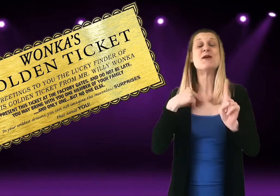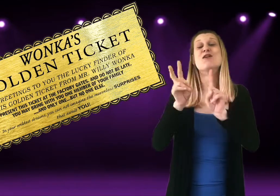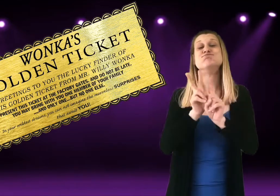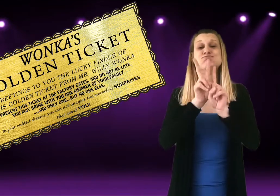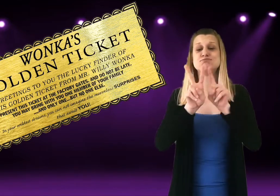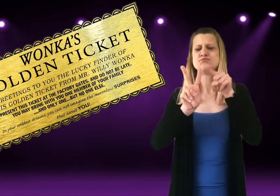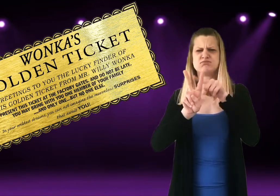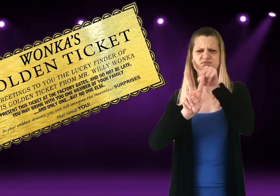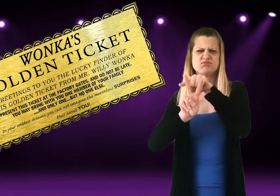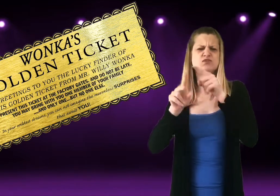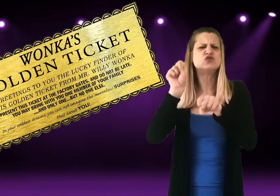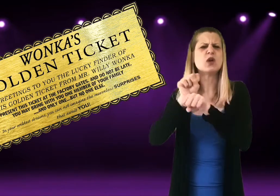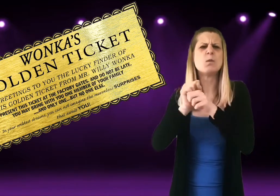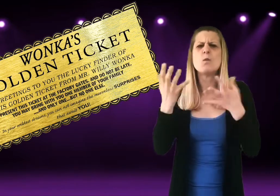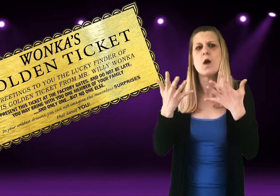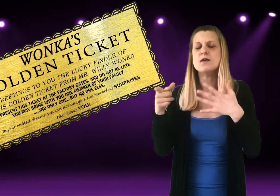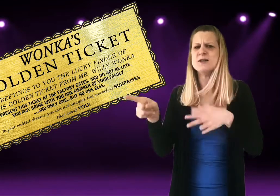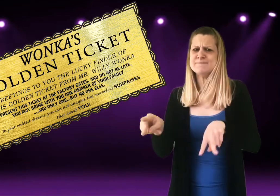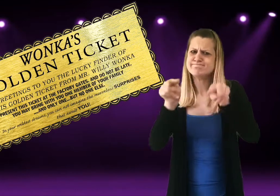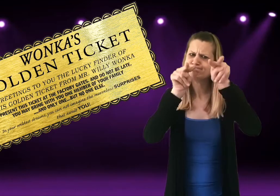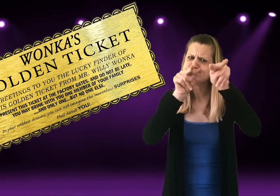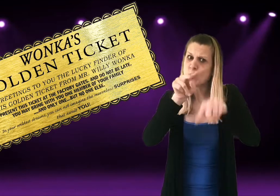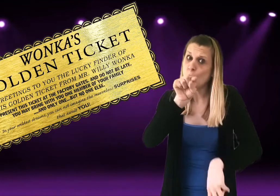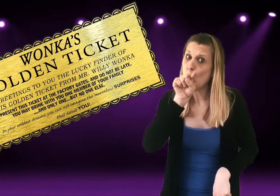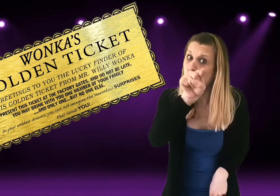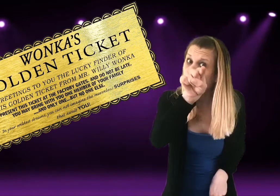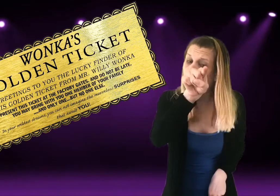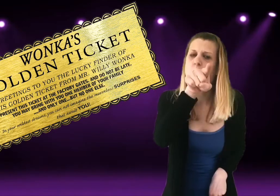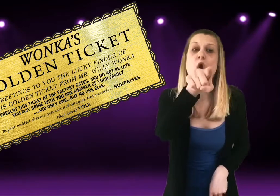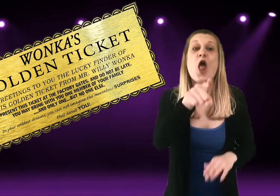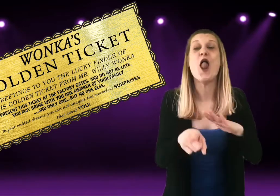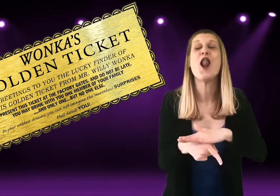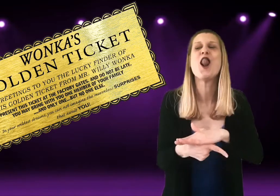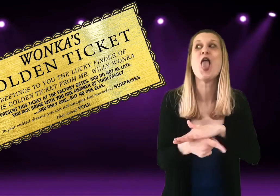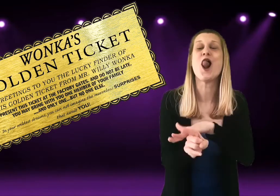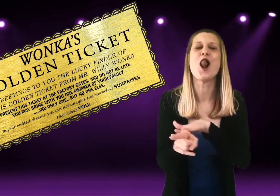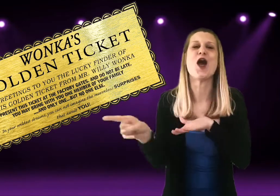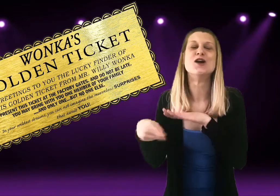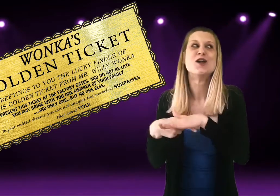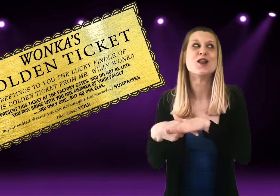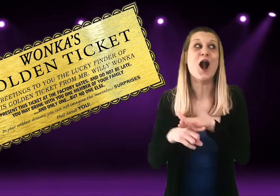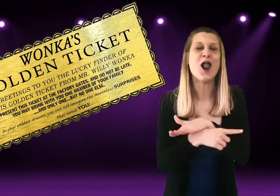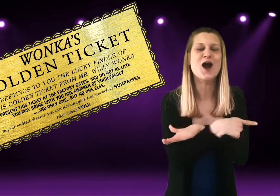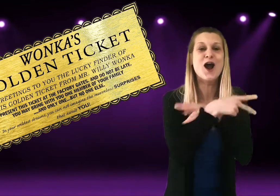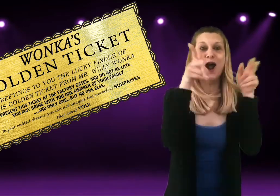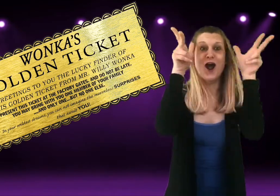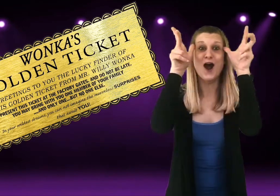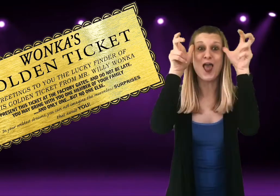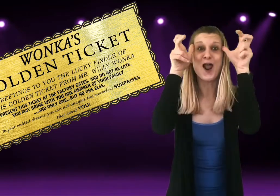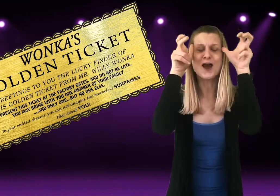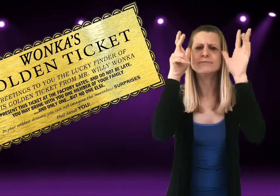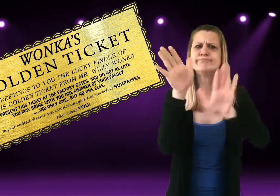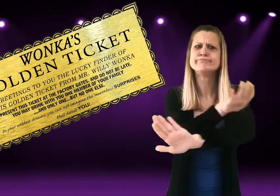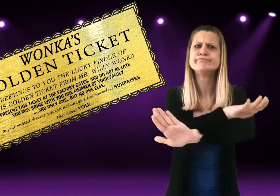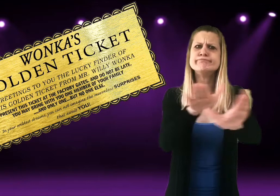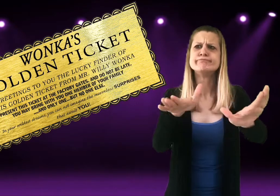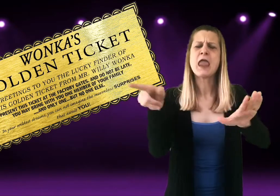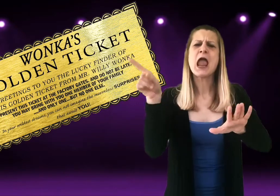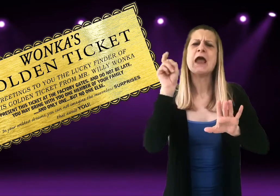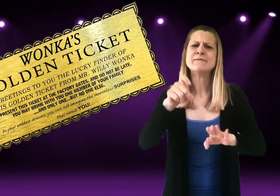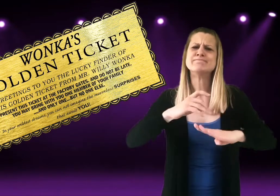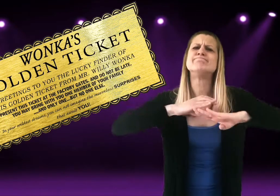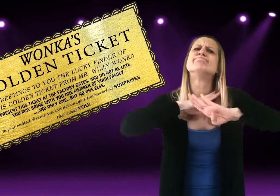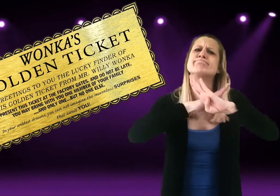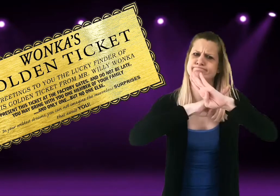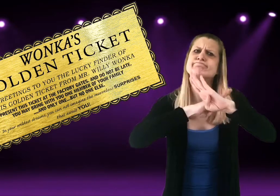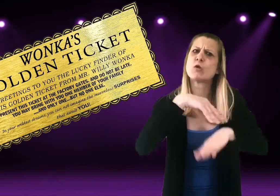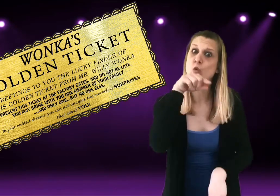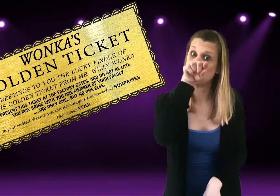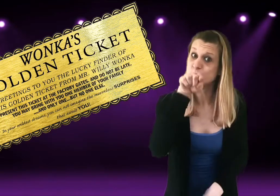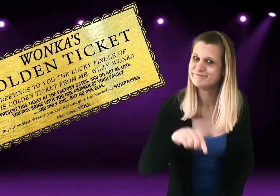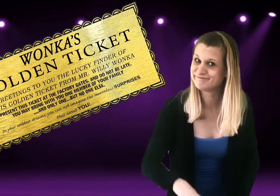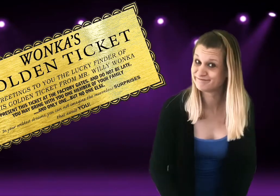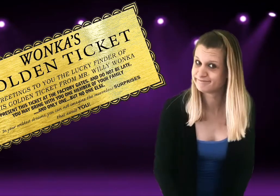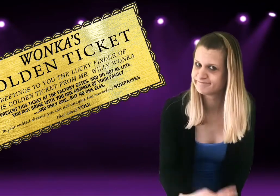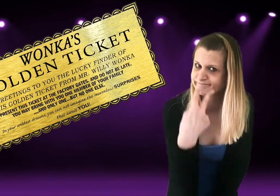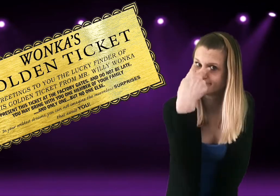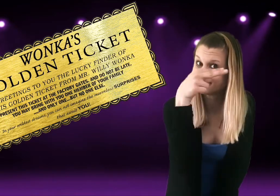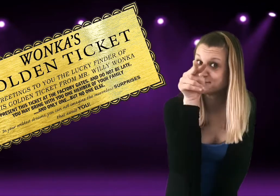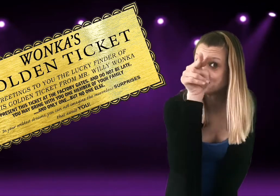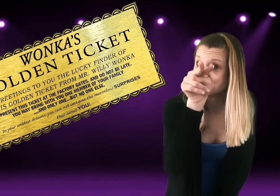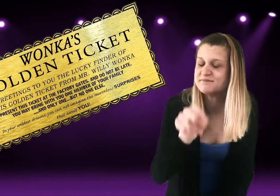to look after you and to ensure that you don’t get into mischief.